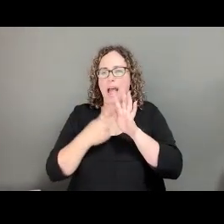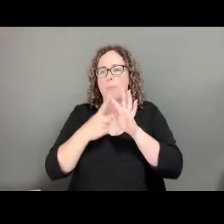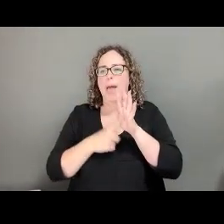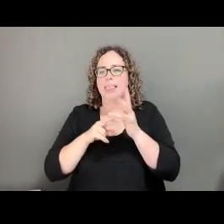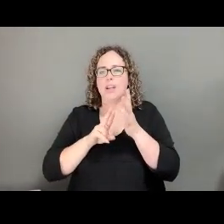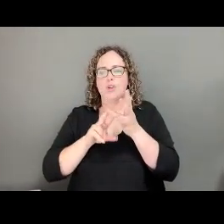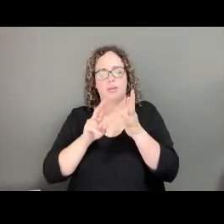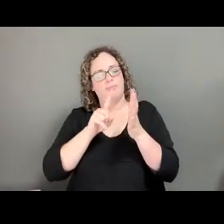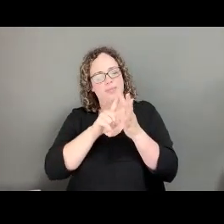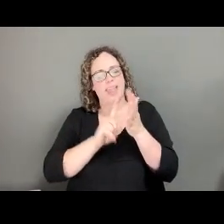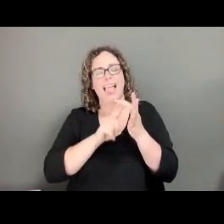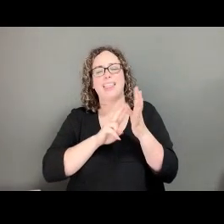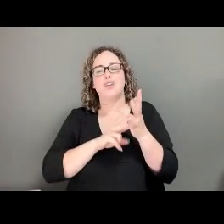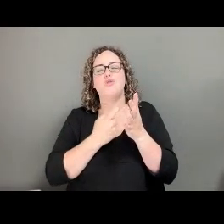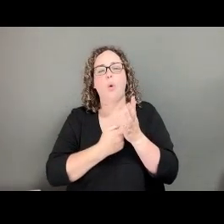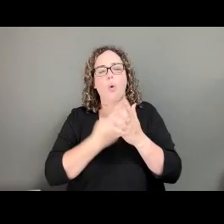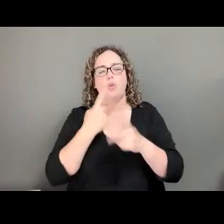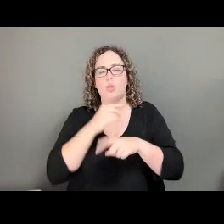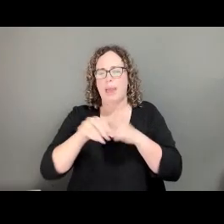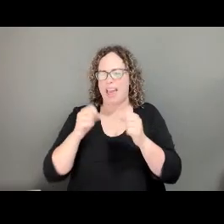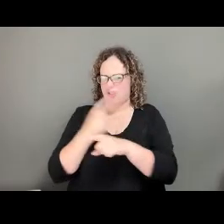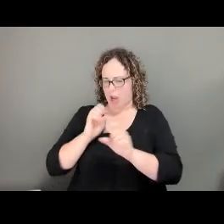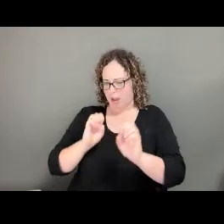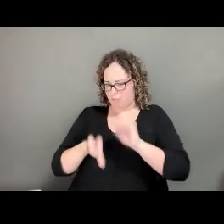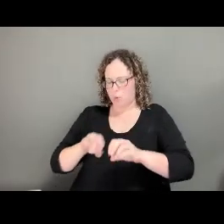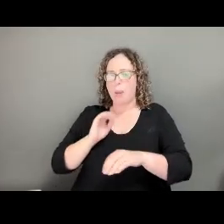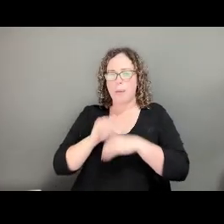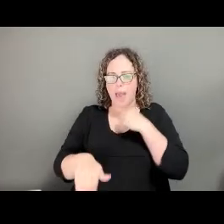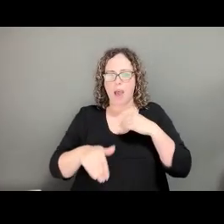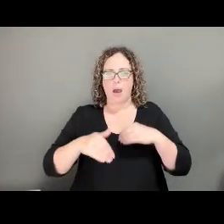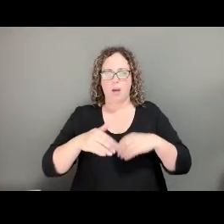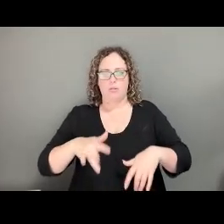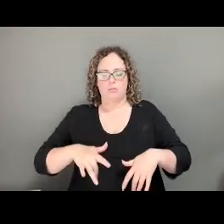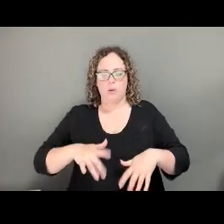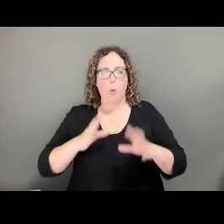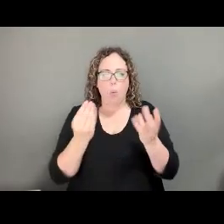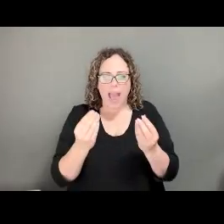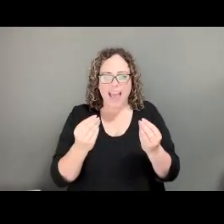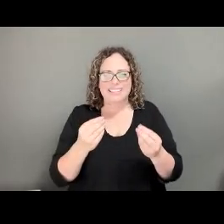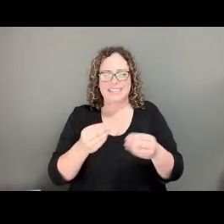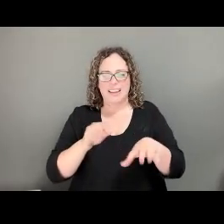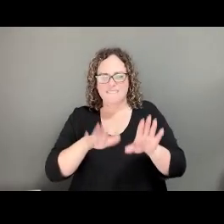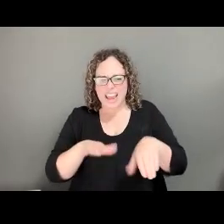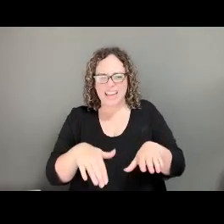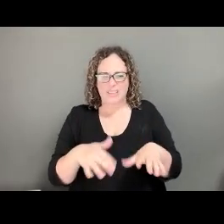all sorts of different things can trigger people and be unpleasant. Okay. And for some people,